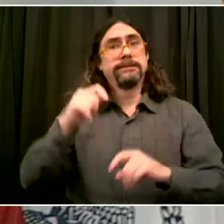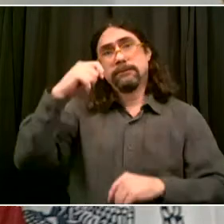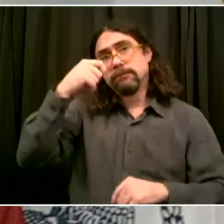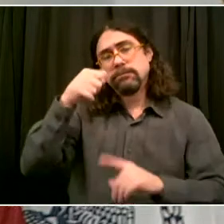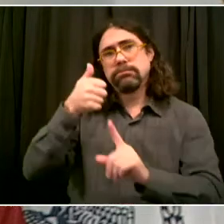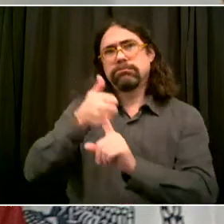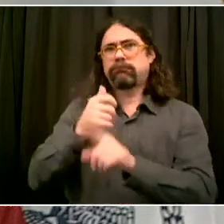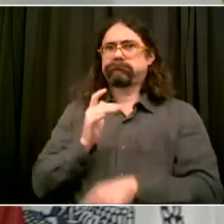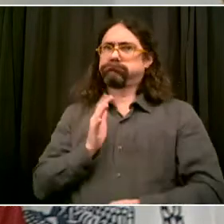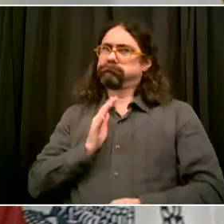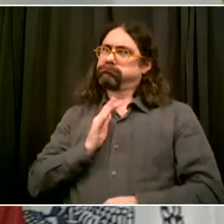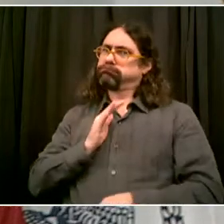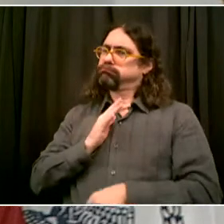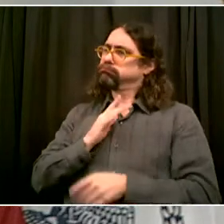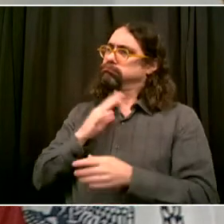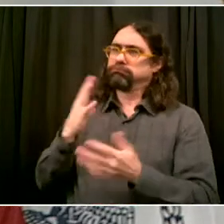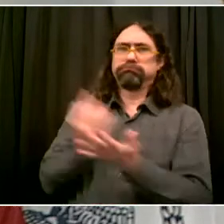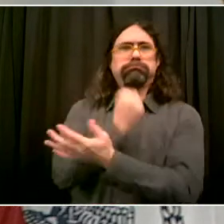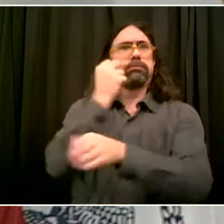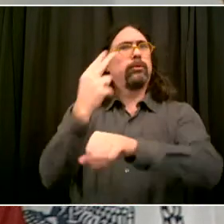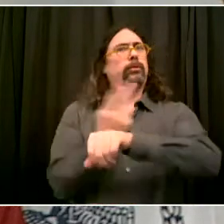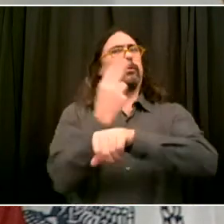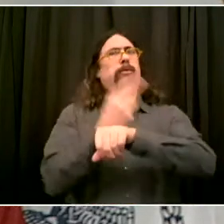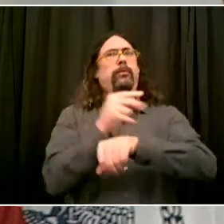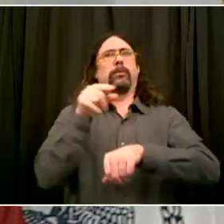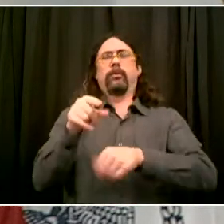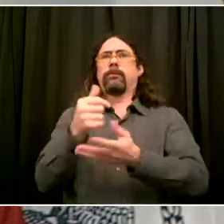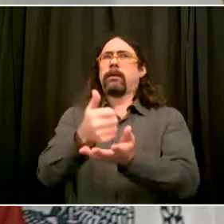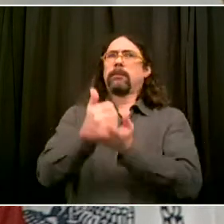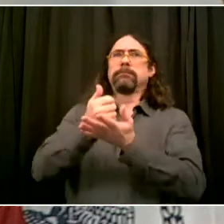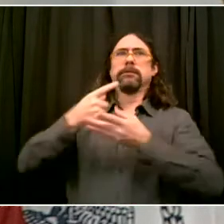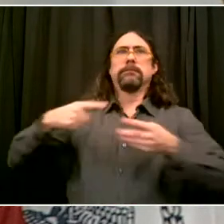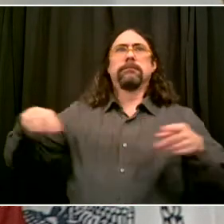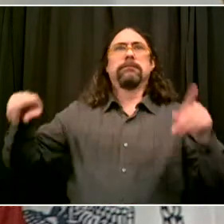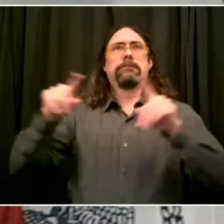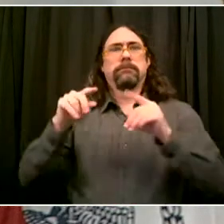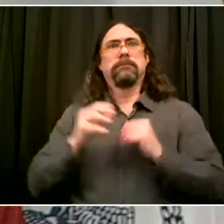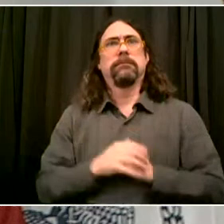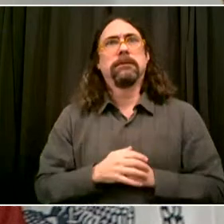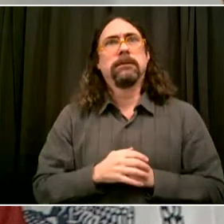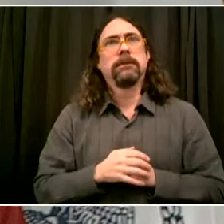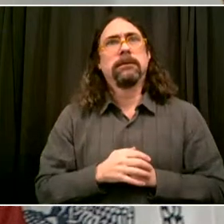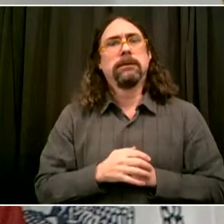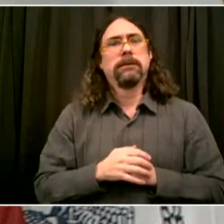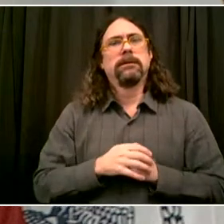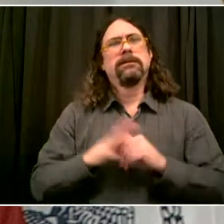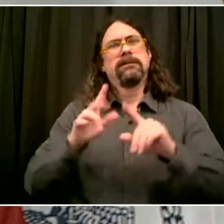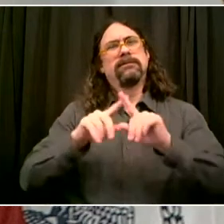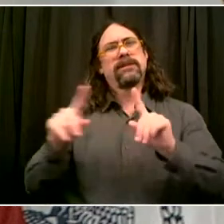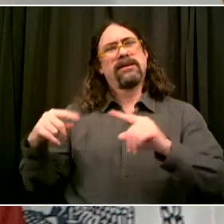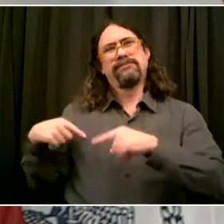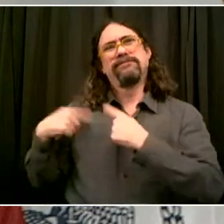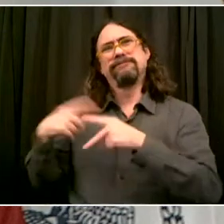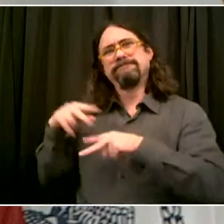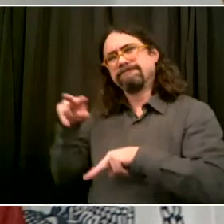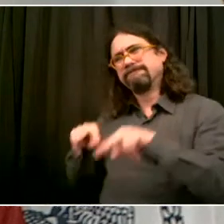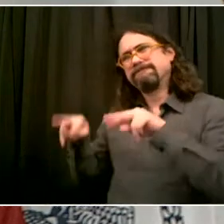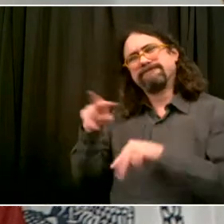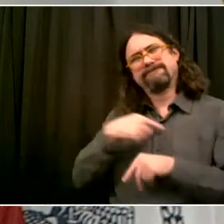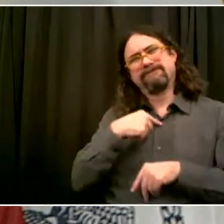TOOL, WE AVHE CONCERNS ABOUT